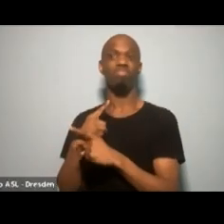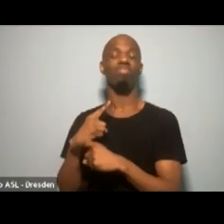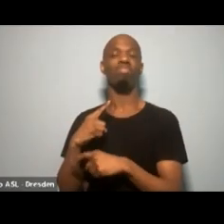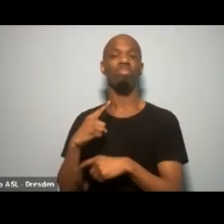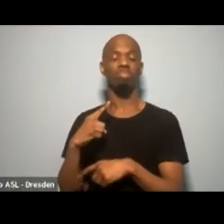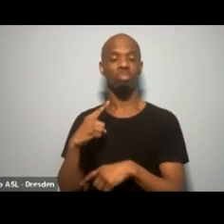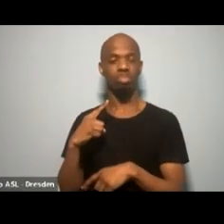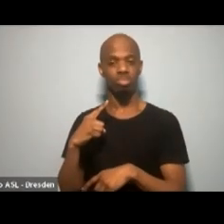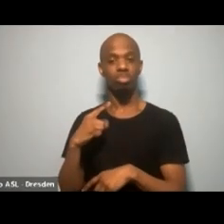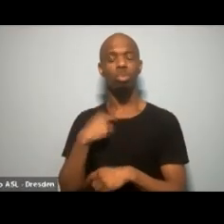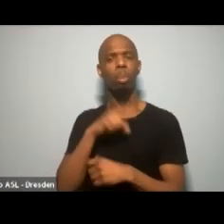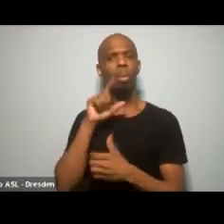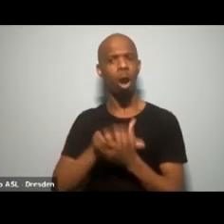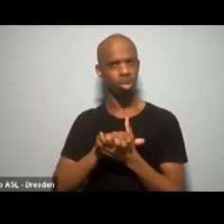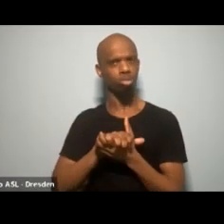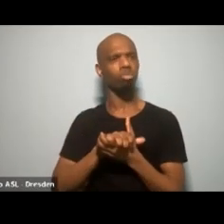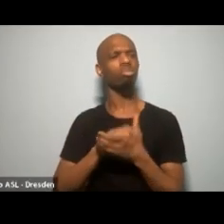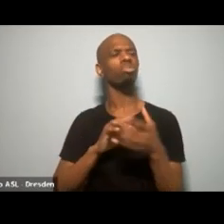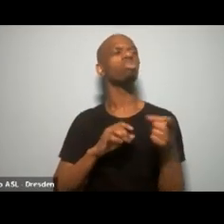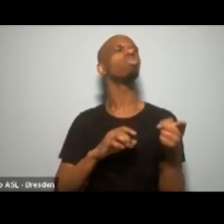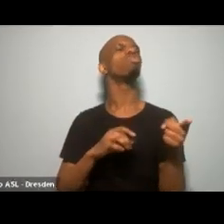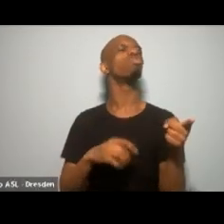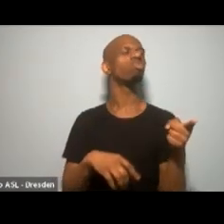have their replicas all over the nation.